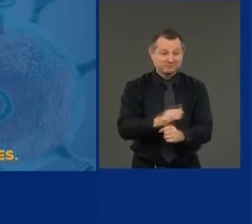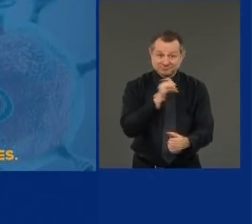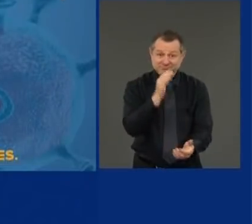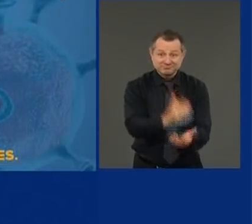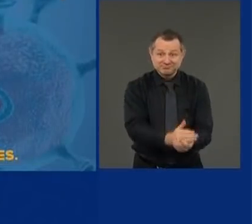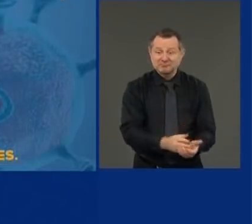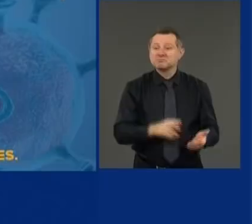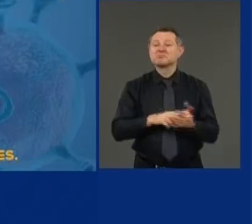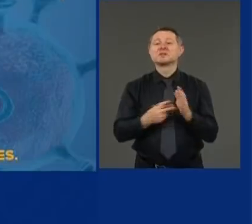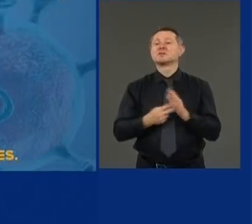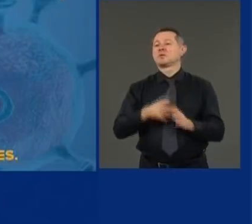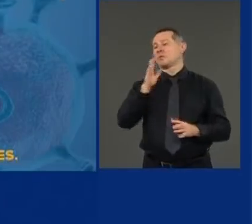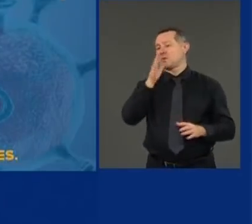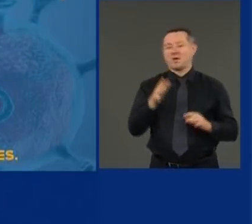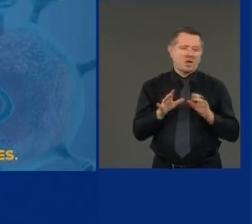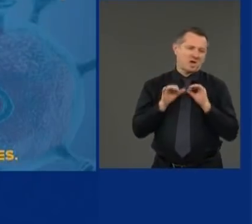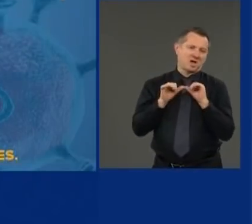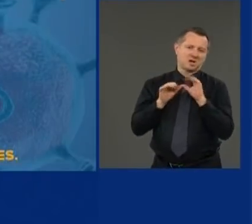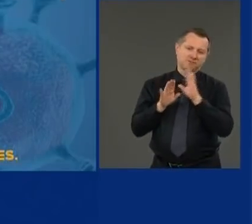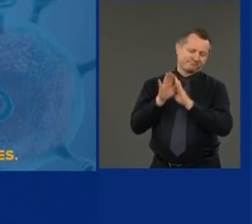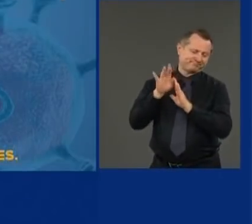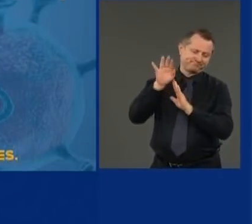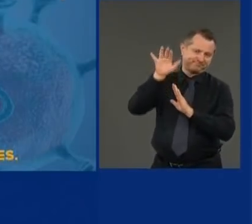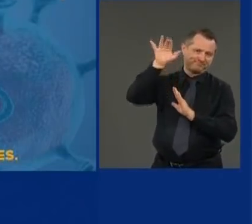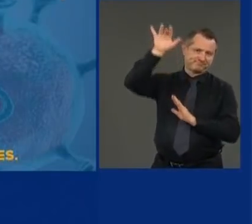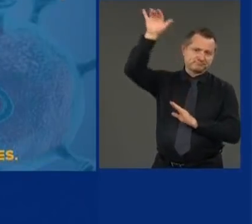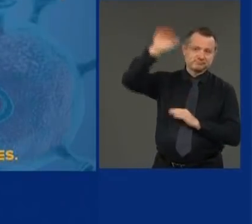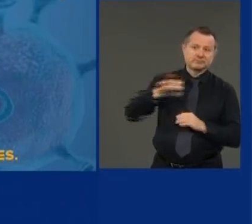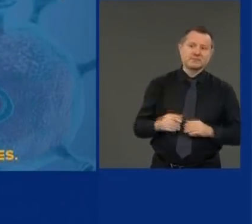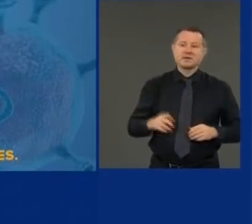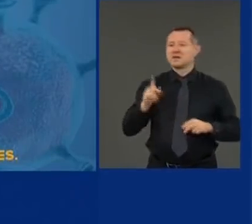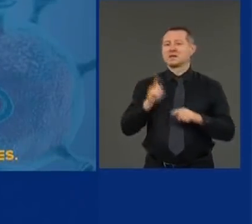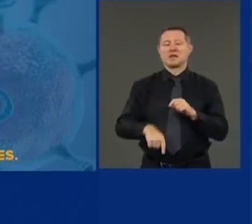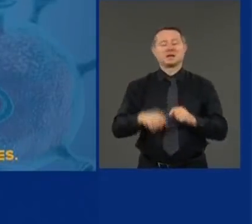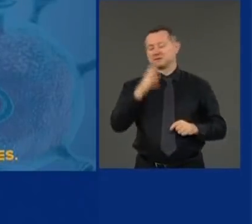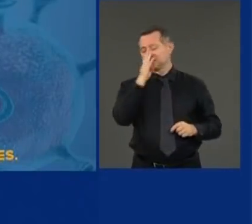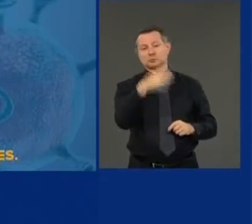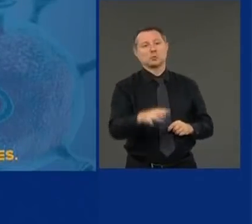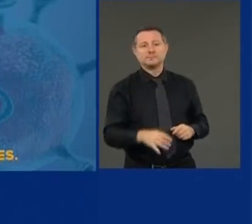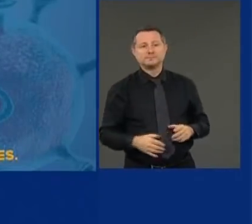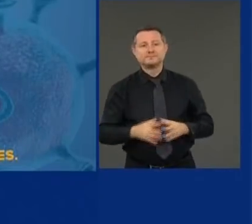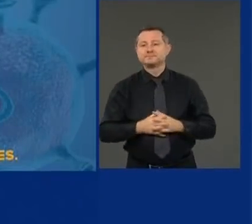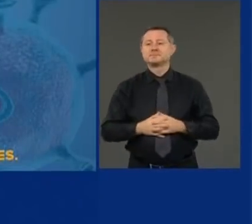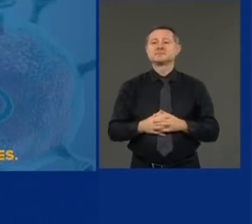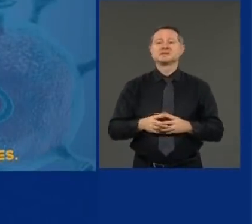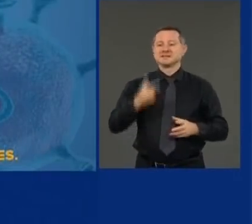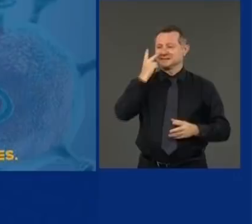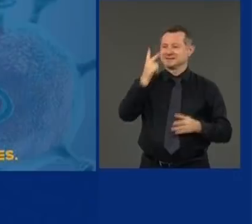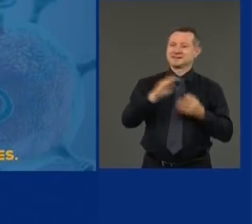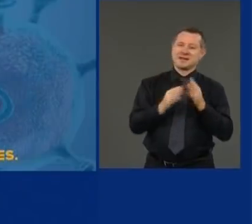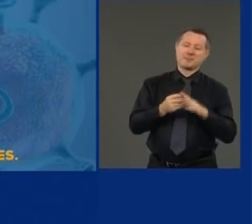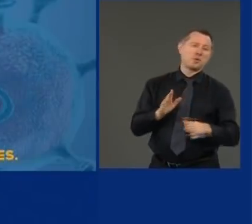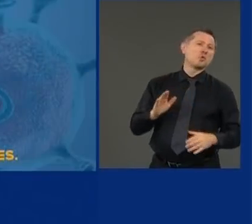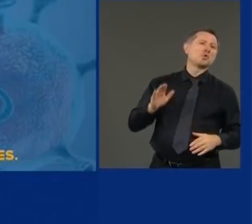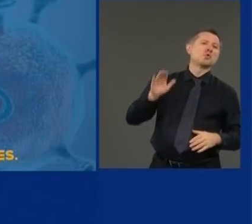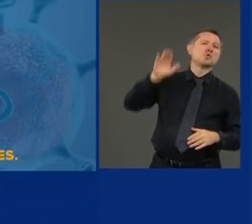IF WE DO NOT AS A NATION ACKNOWLEDGE THE COVID VIRAL INCREASE, IT IS GOING TO